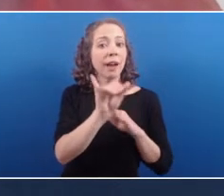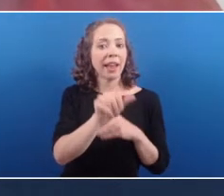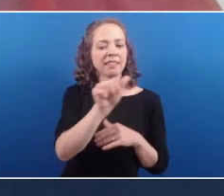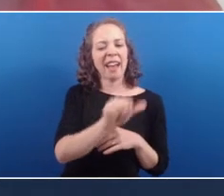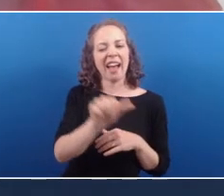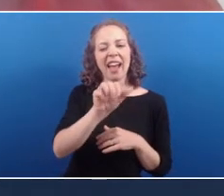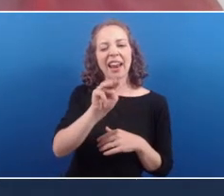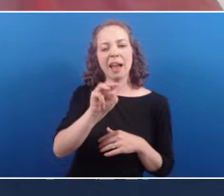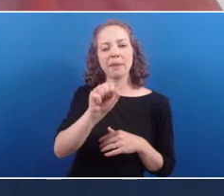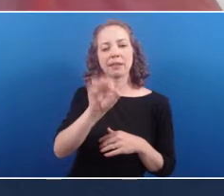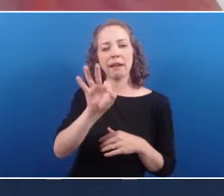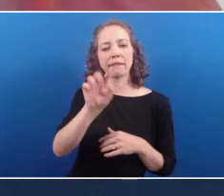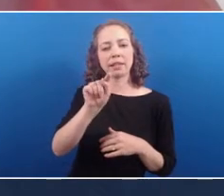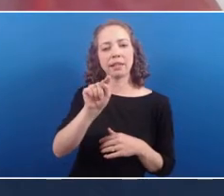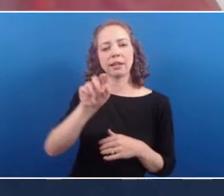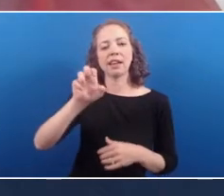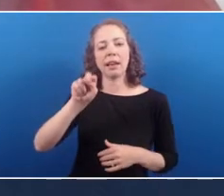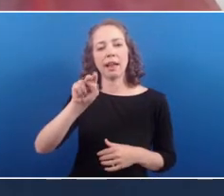Crystal, do you want to tee us up with the first question for today?